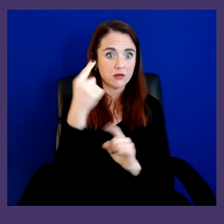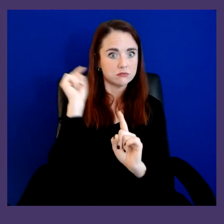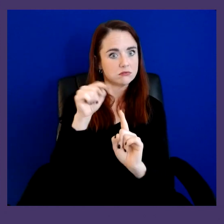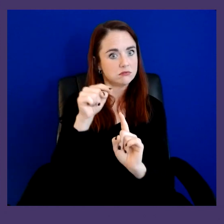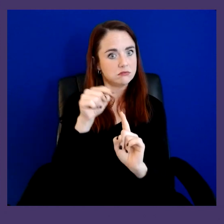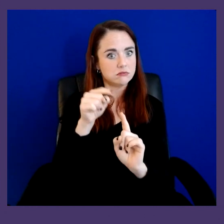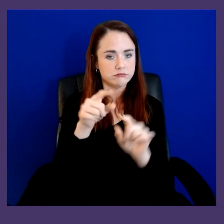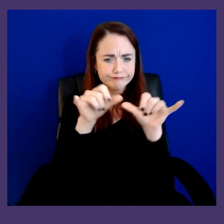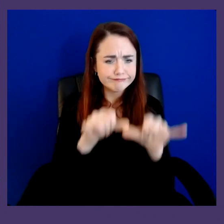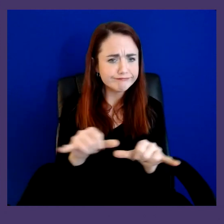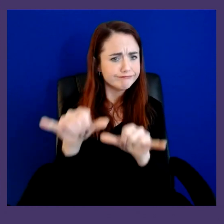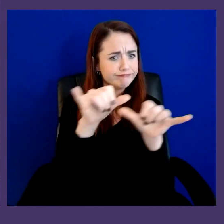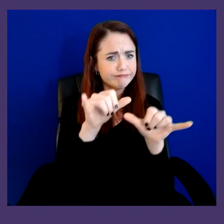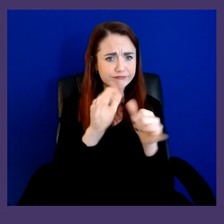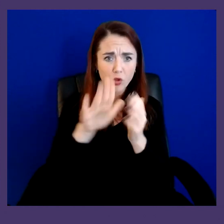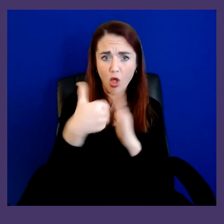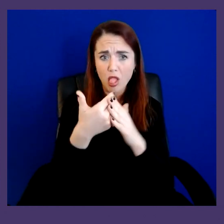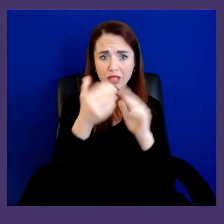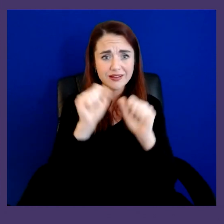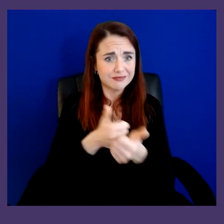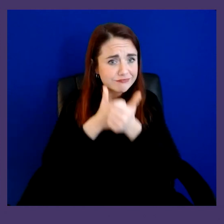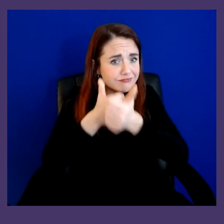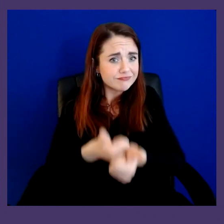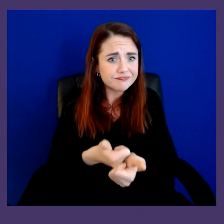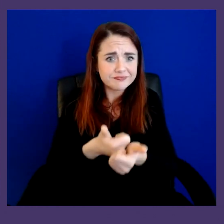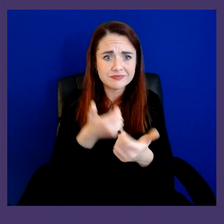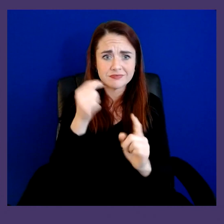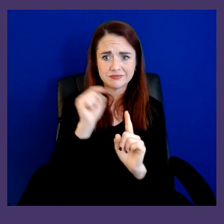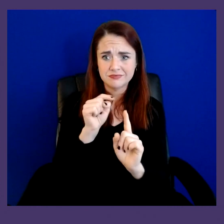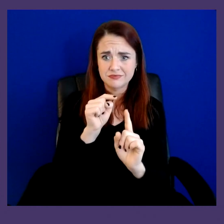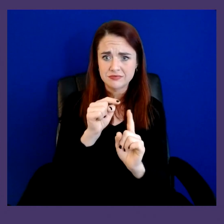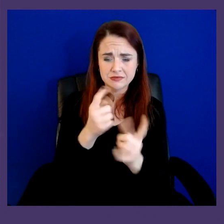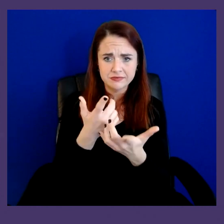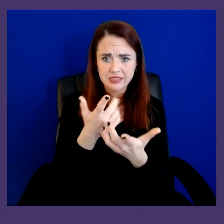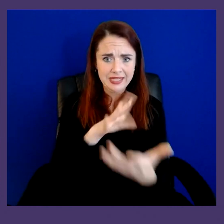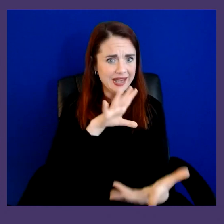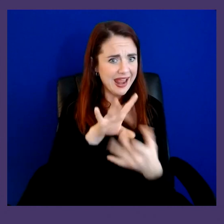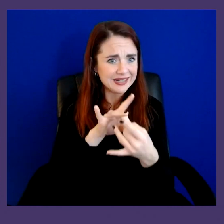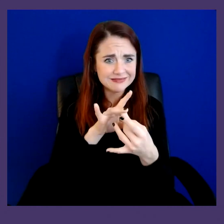connect to a modern phone, a modern computer, or go anywhere and get the public broadcast,